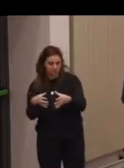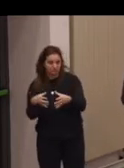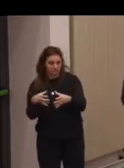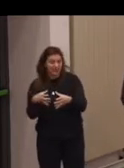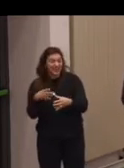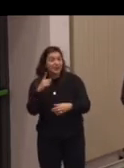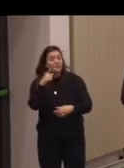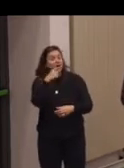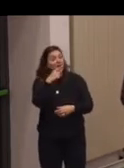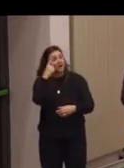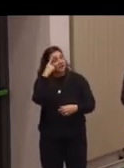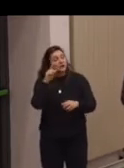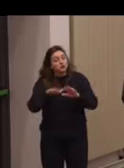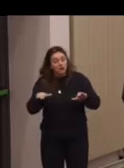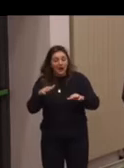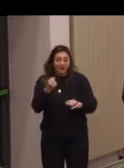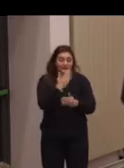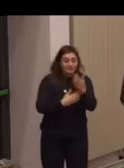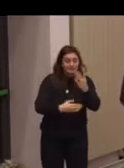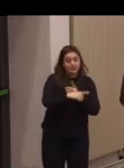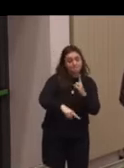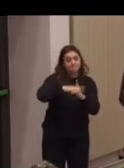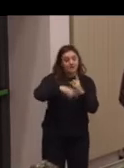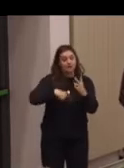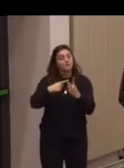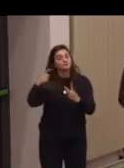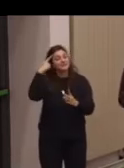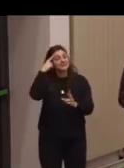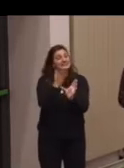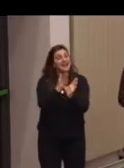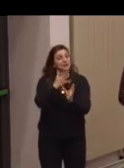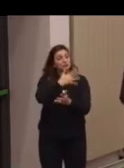look for example at children with psychosocial disabilities.